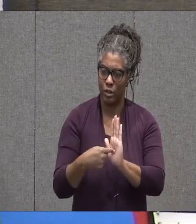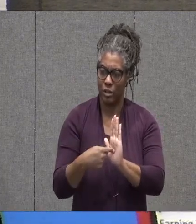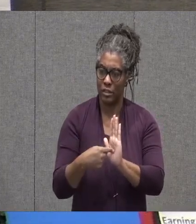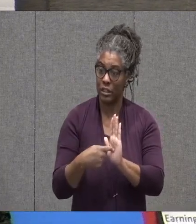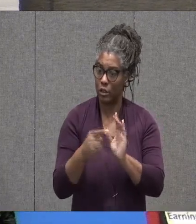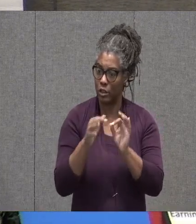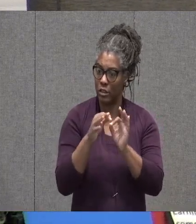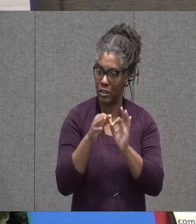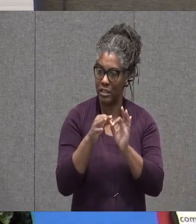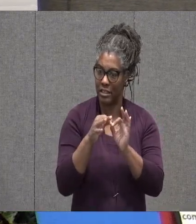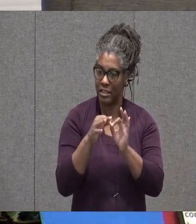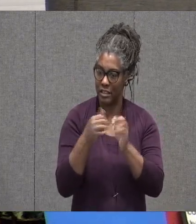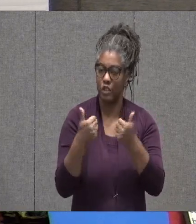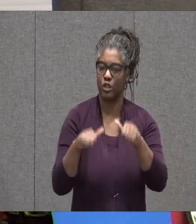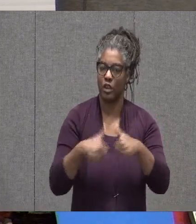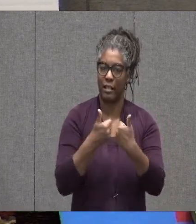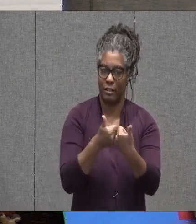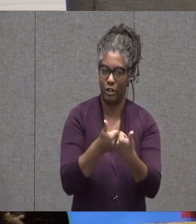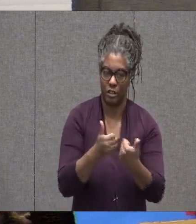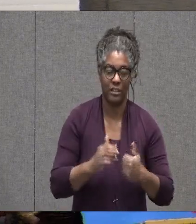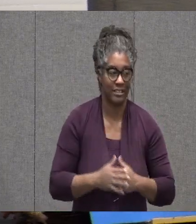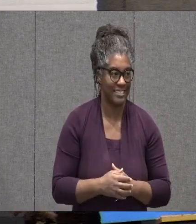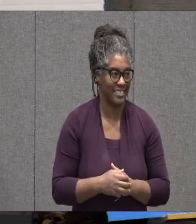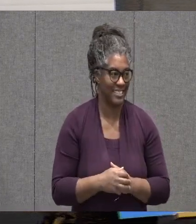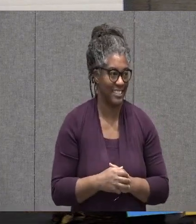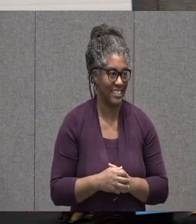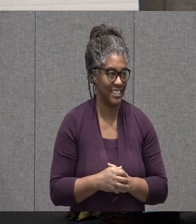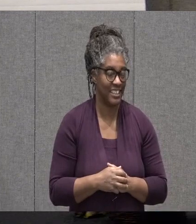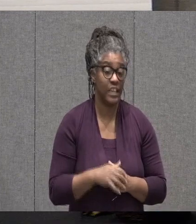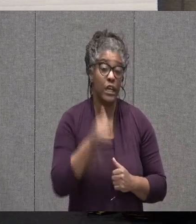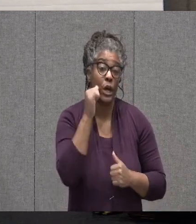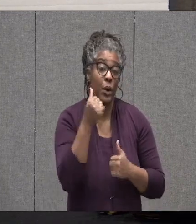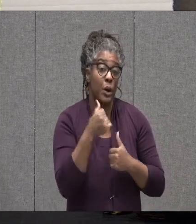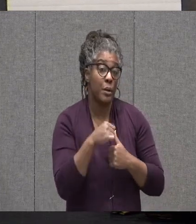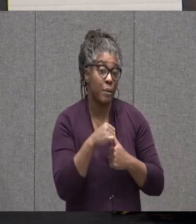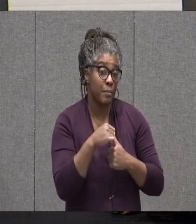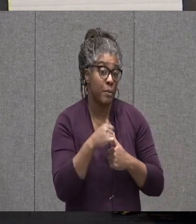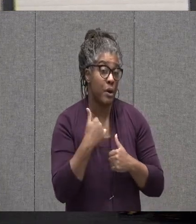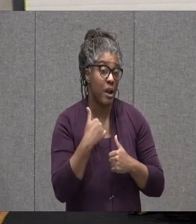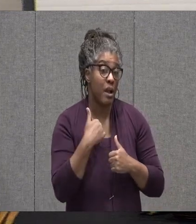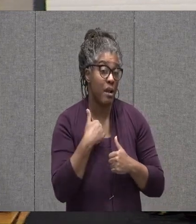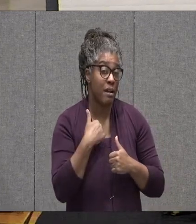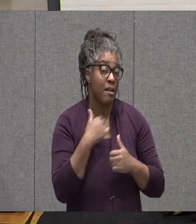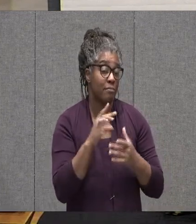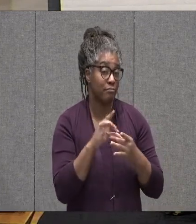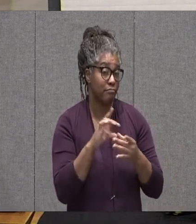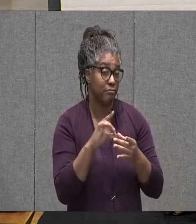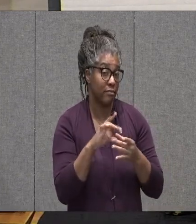Remember earlier I talked about the ways I earned income when I was a kid,